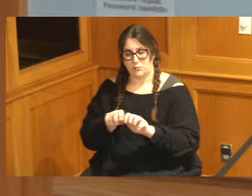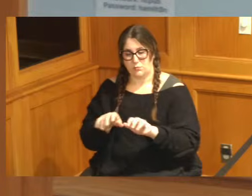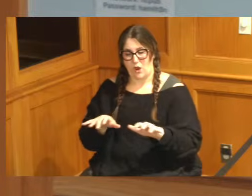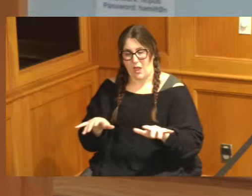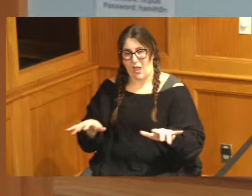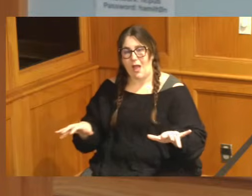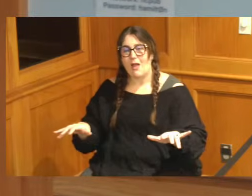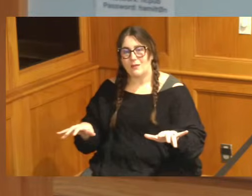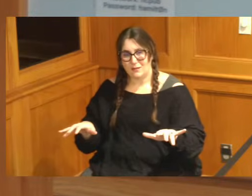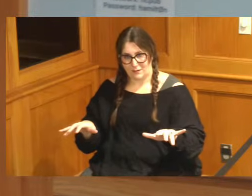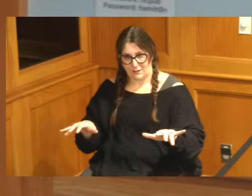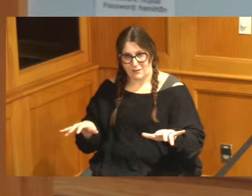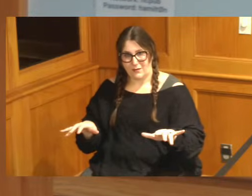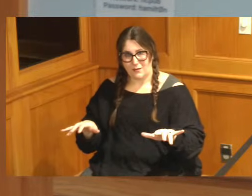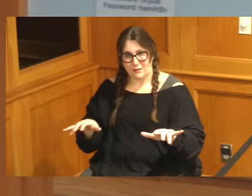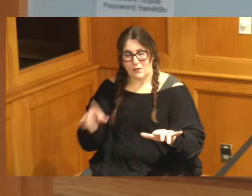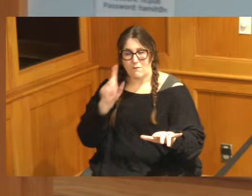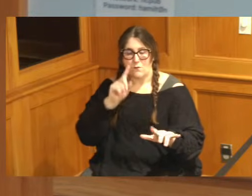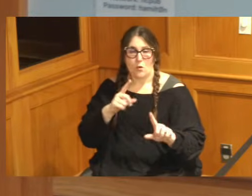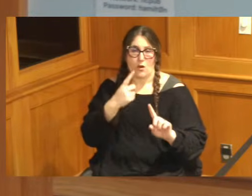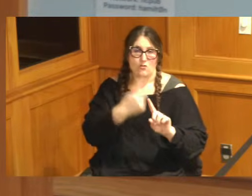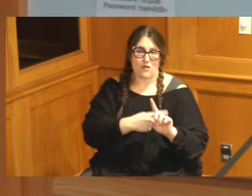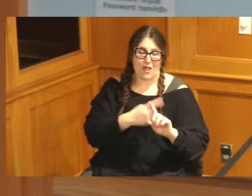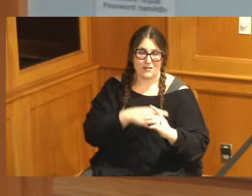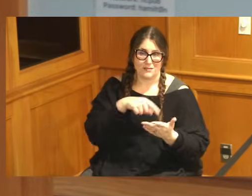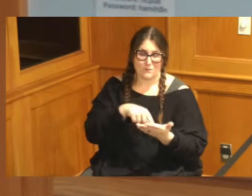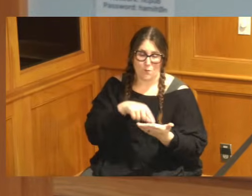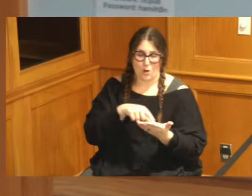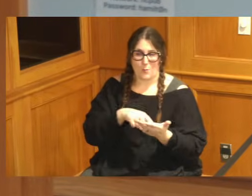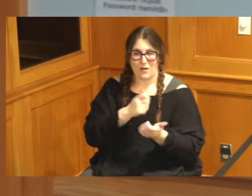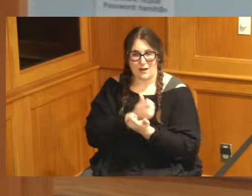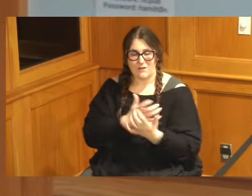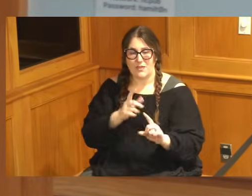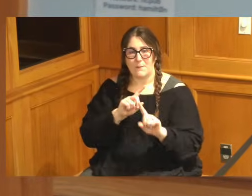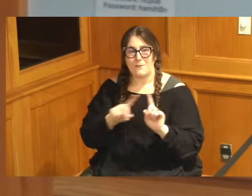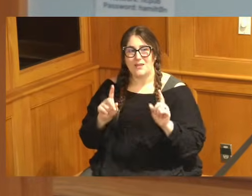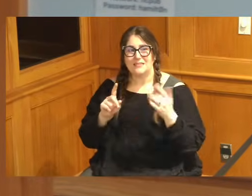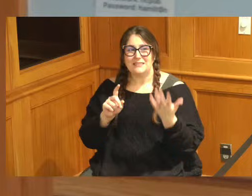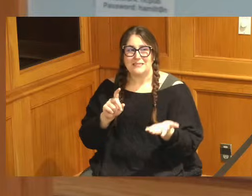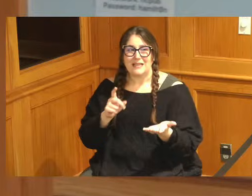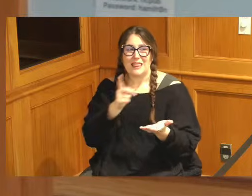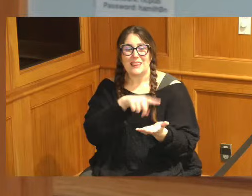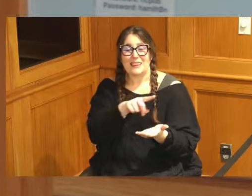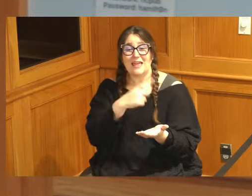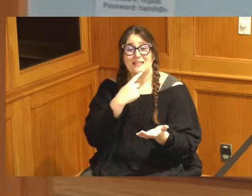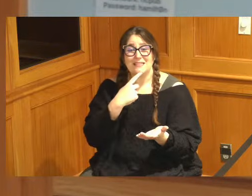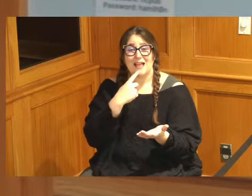the what would be the affordable rents. they're basically saying to everybody, this is where we